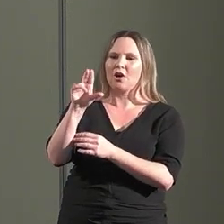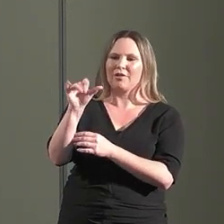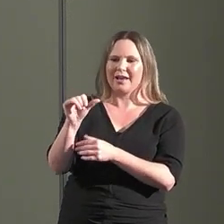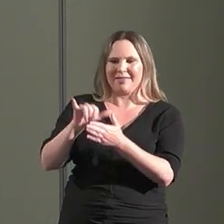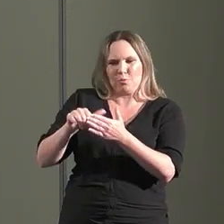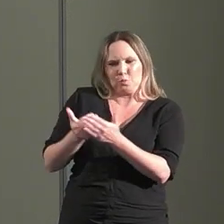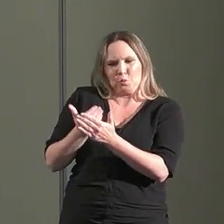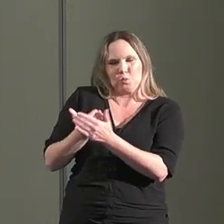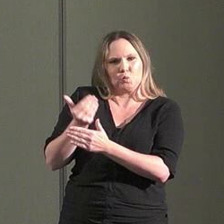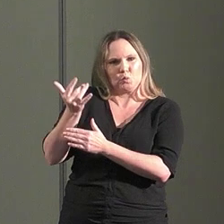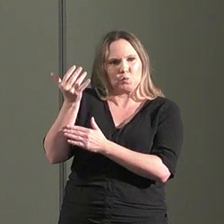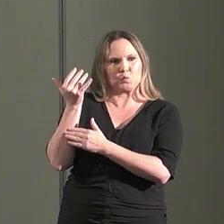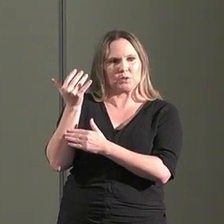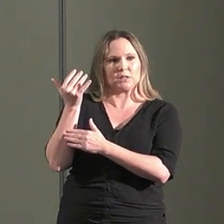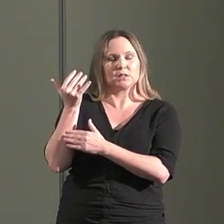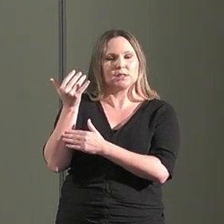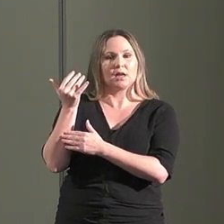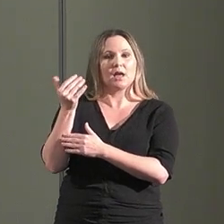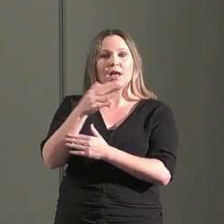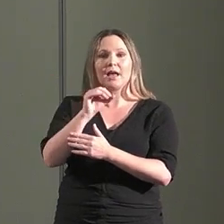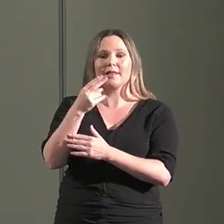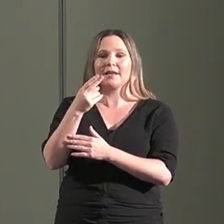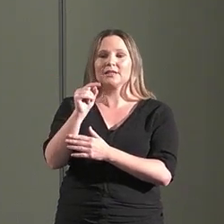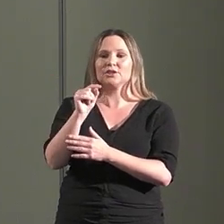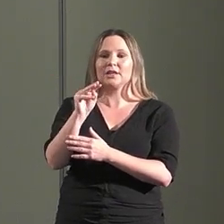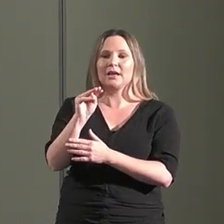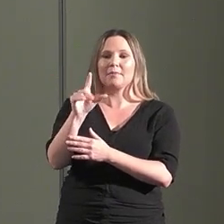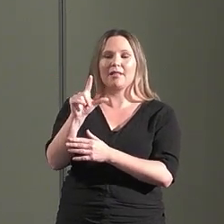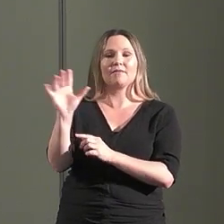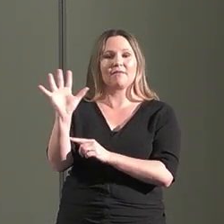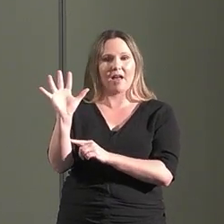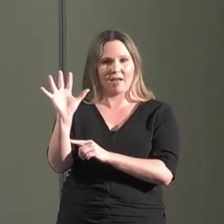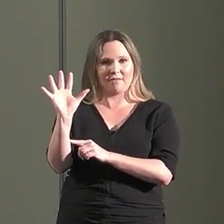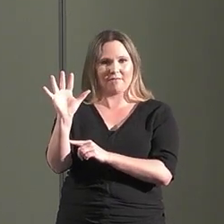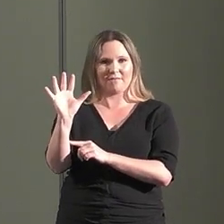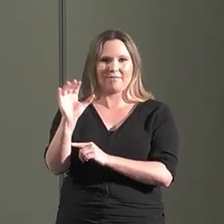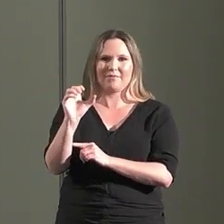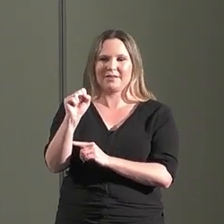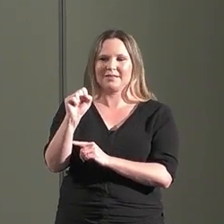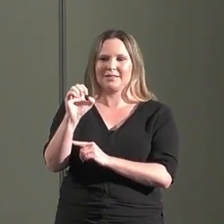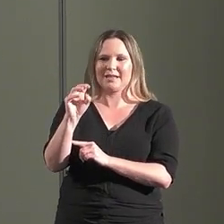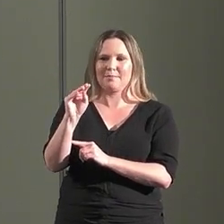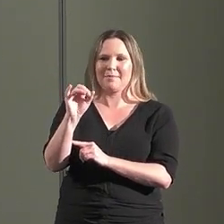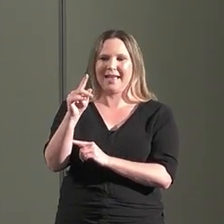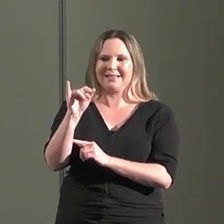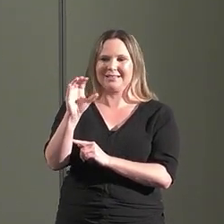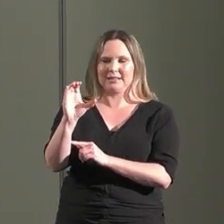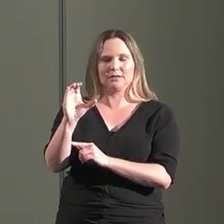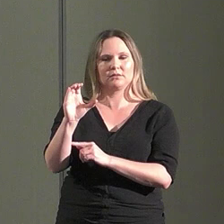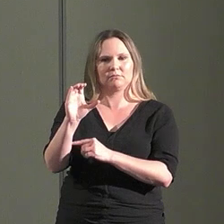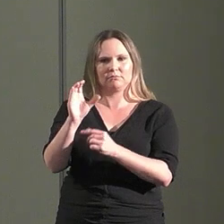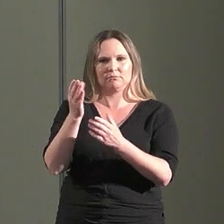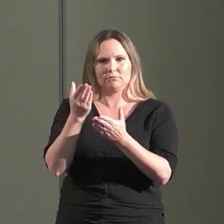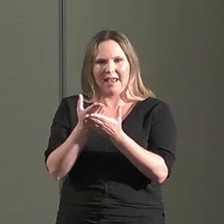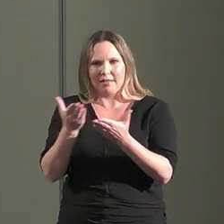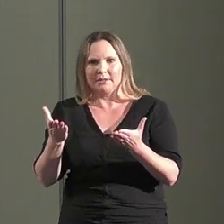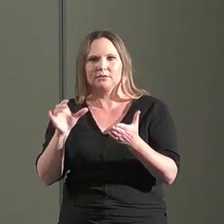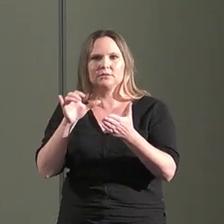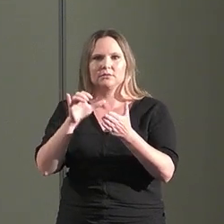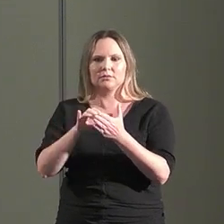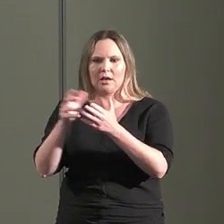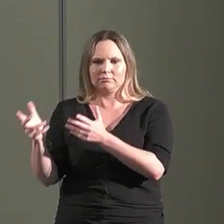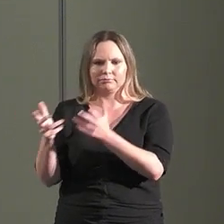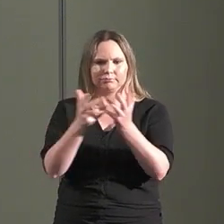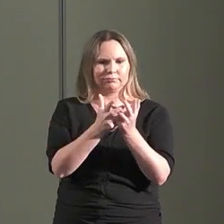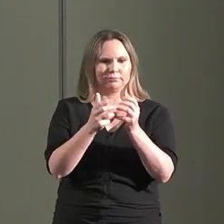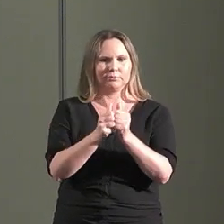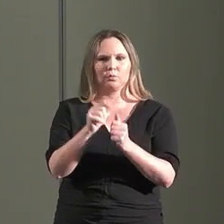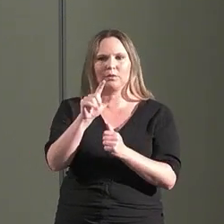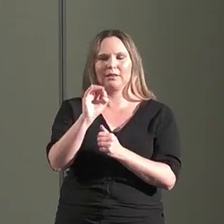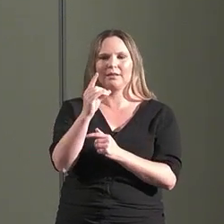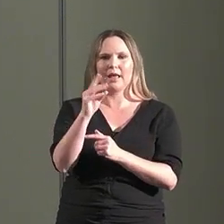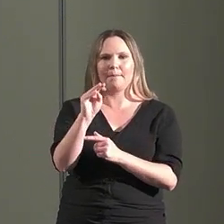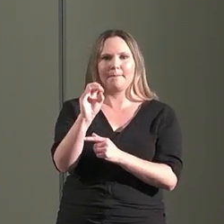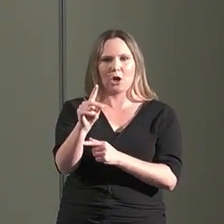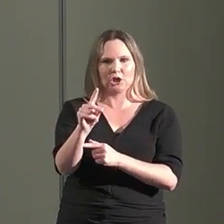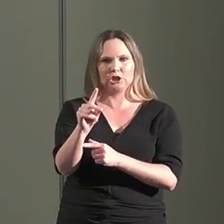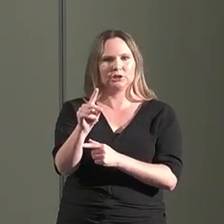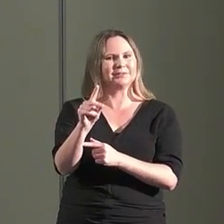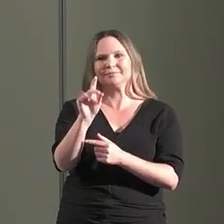And the HTML five semantic element that correspond with land mark regions had -- was not a thing